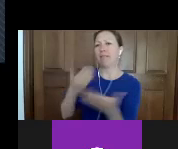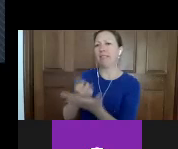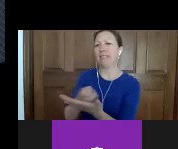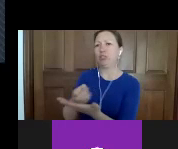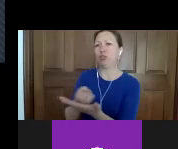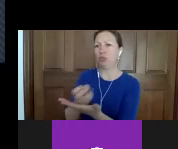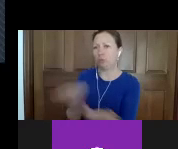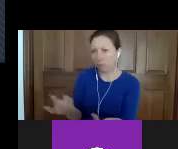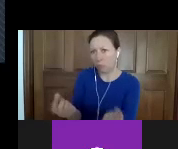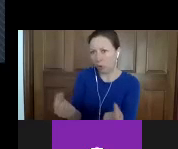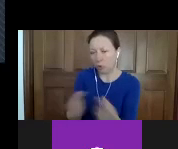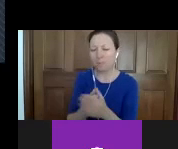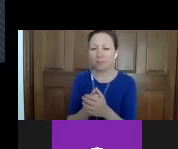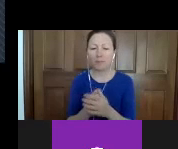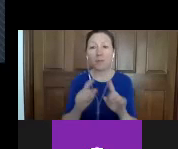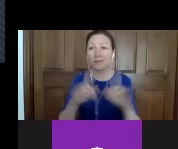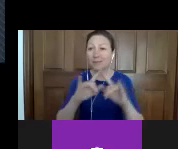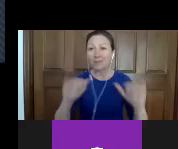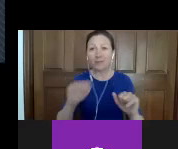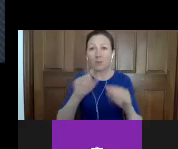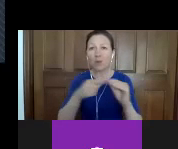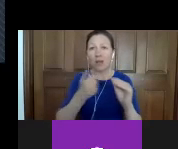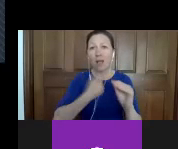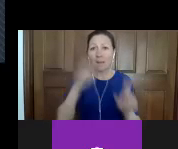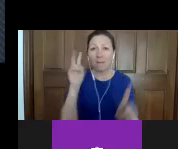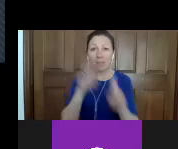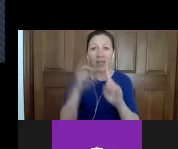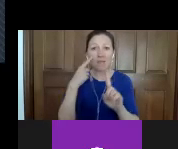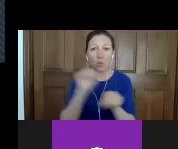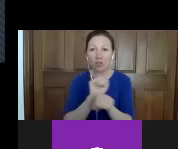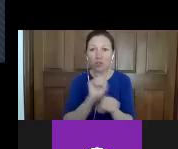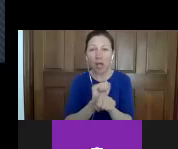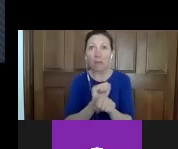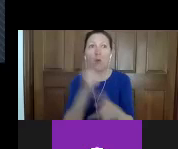jobs, you're thinking about, all right, what are the situations in Wii I might have a seizure.